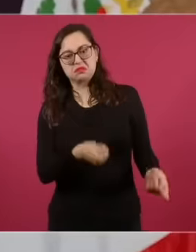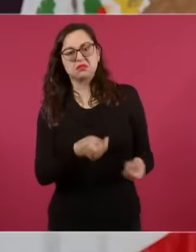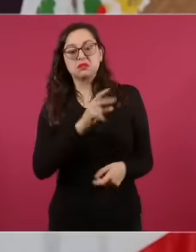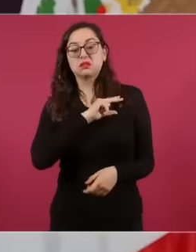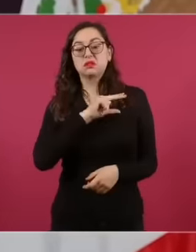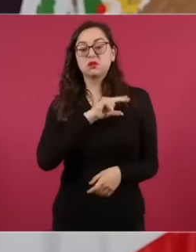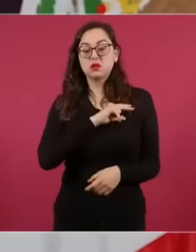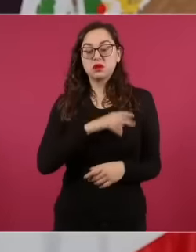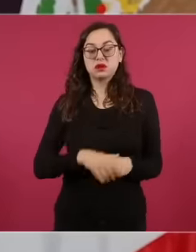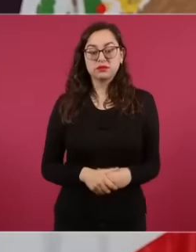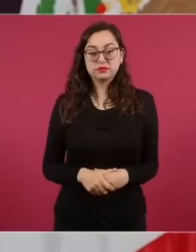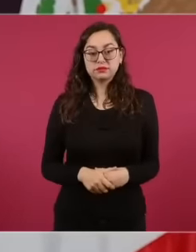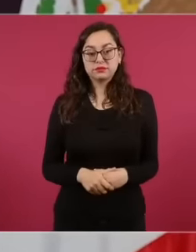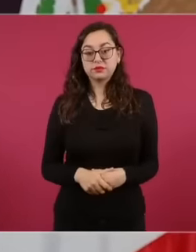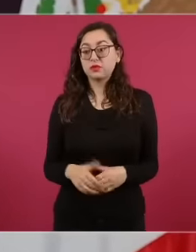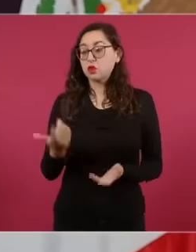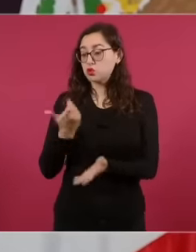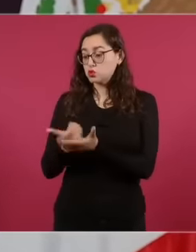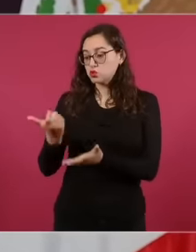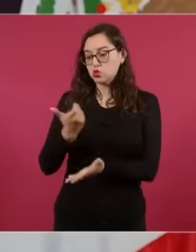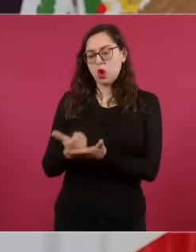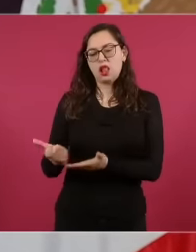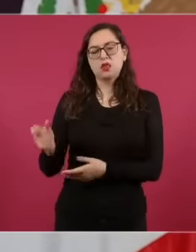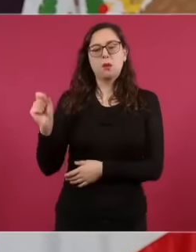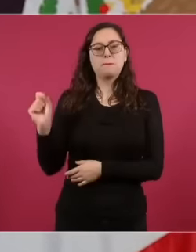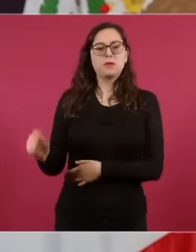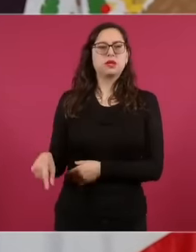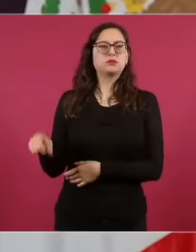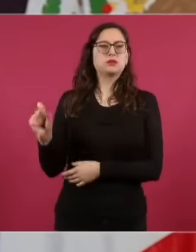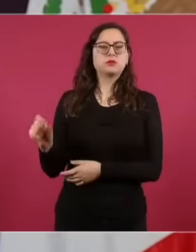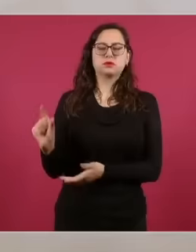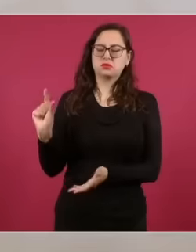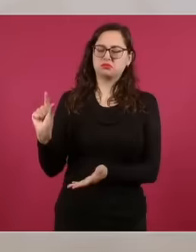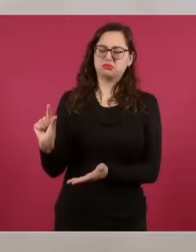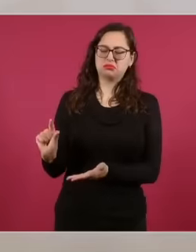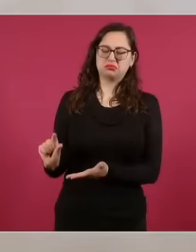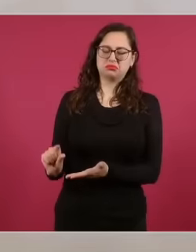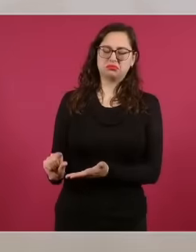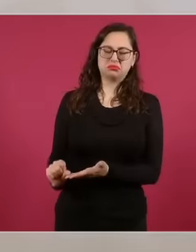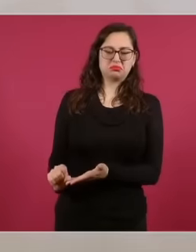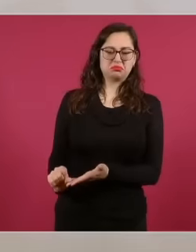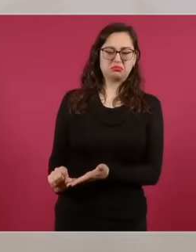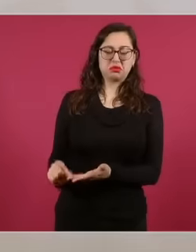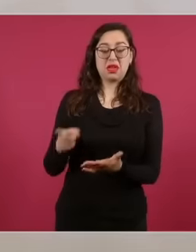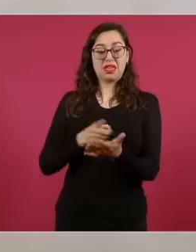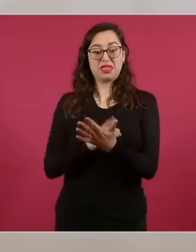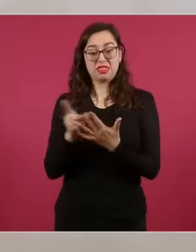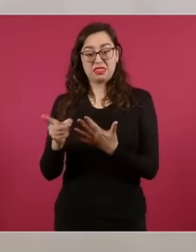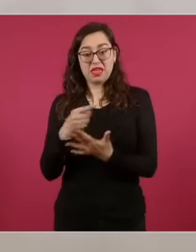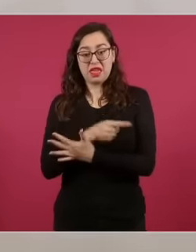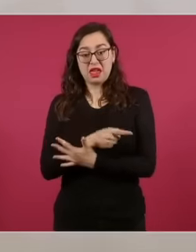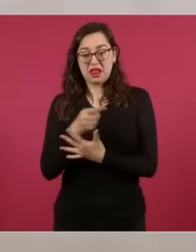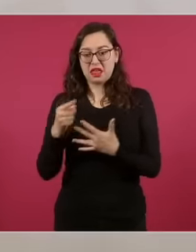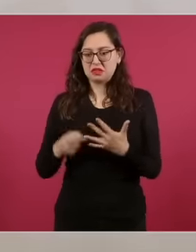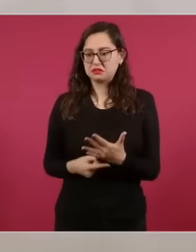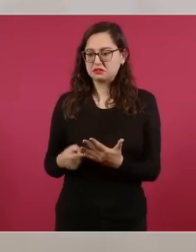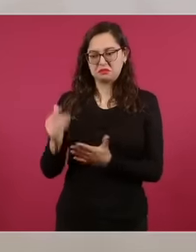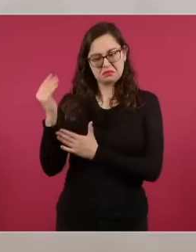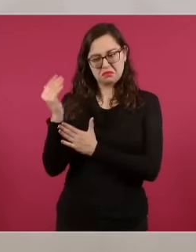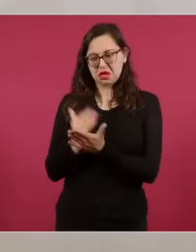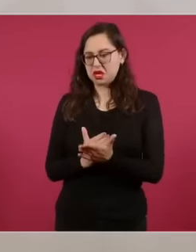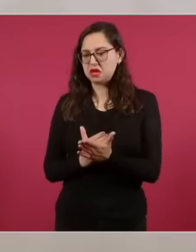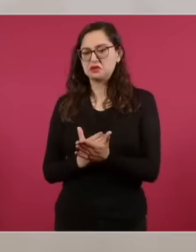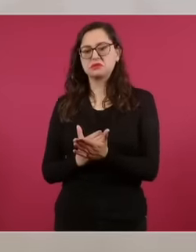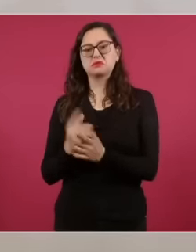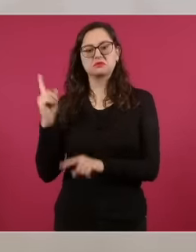froze the workers' salaries They took away the workers' benefits